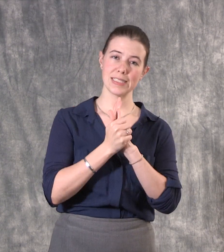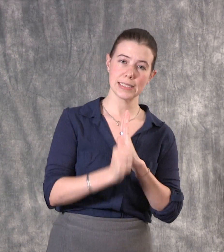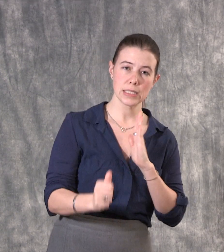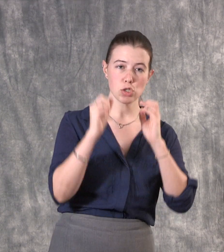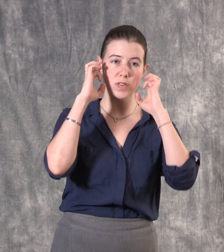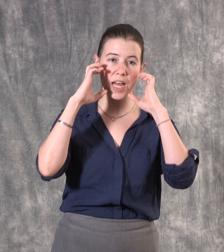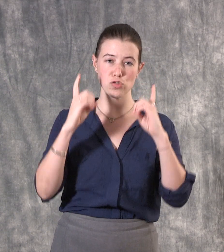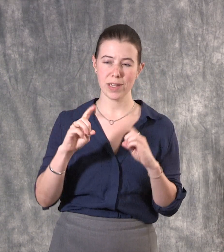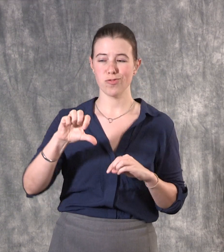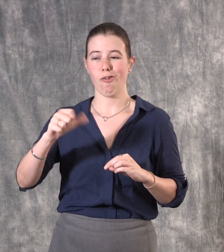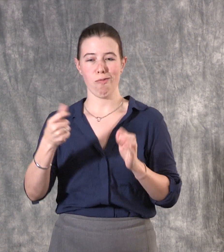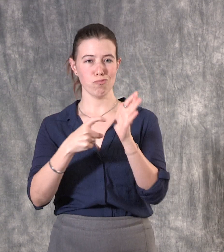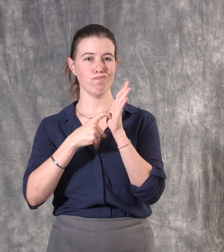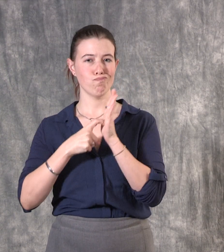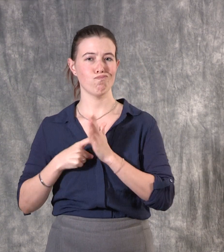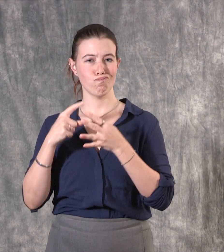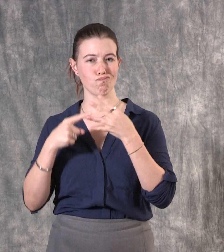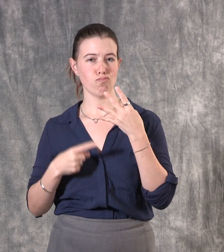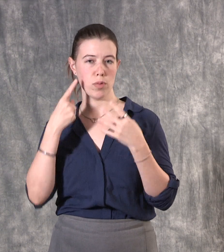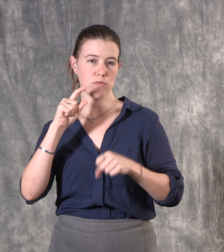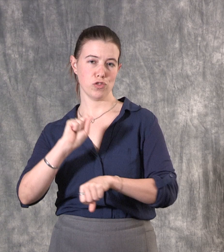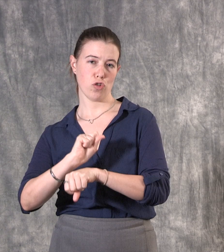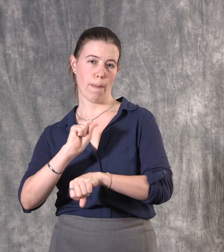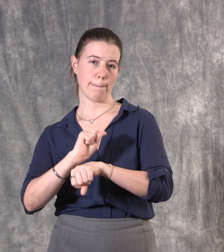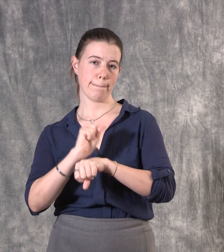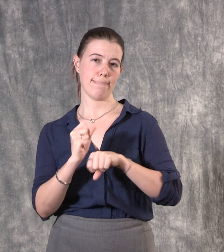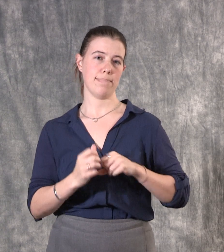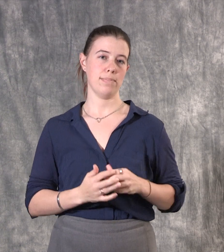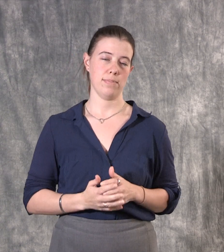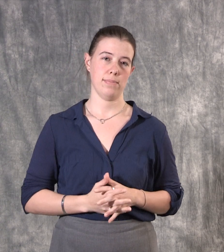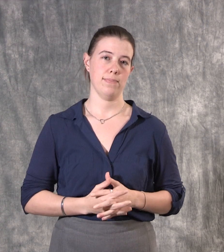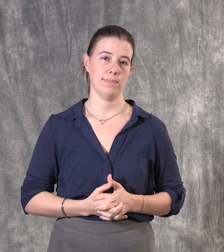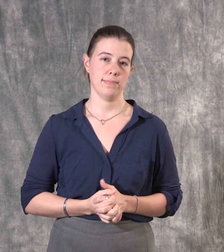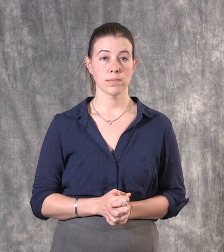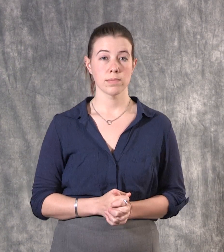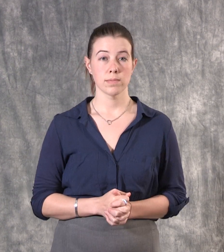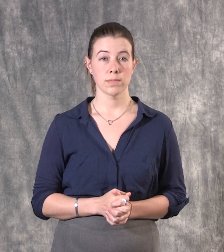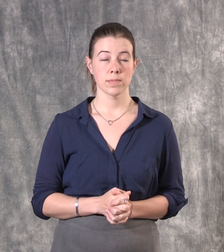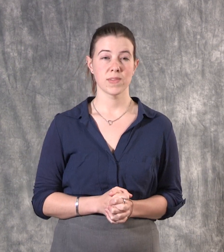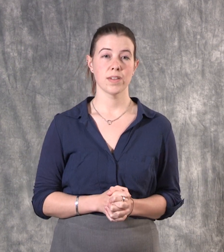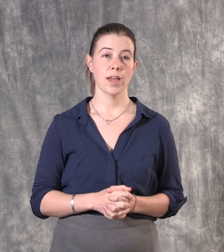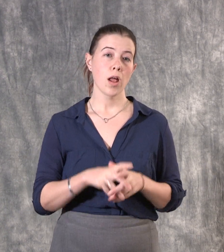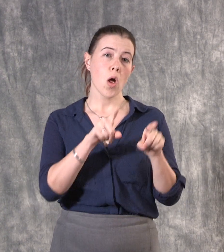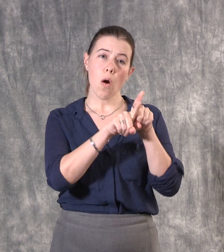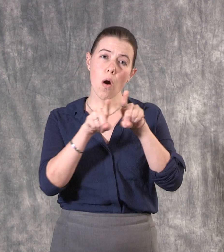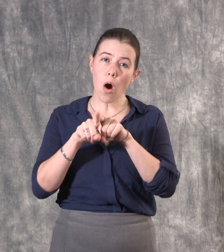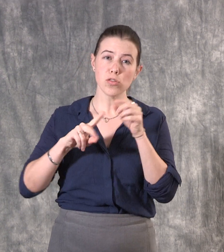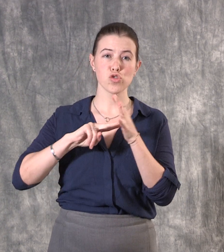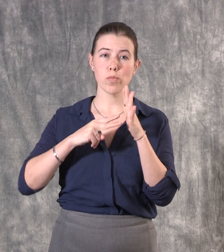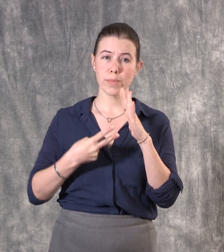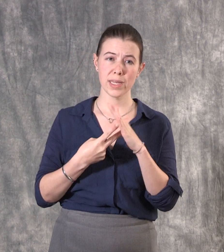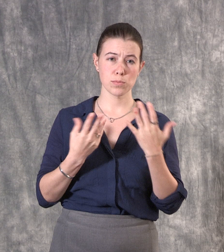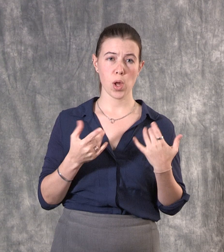person has the skills, education, and other requirements for the job. It also means